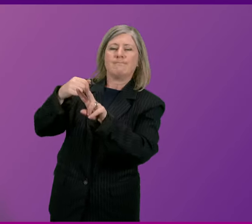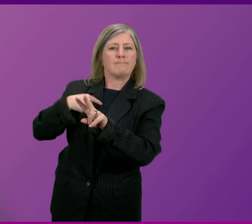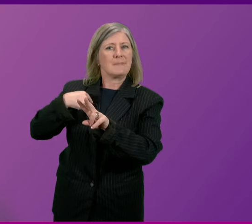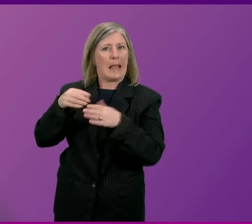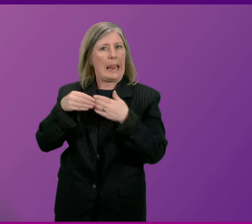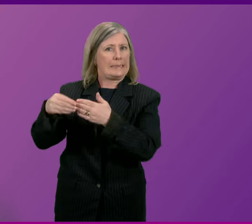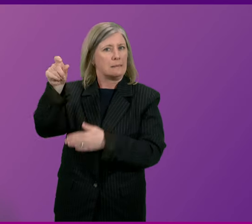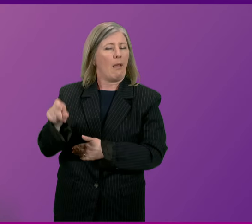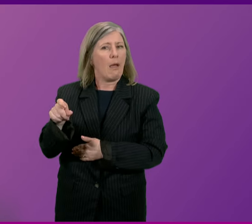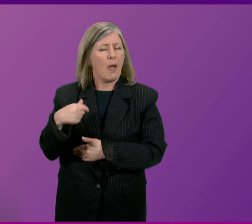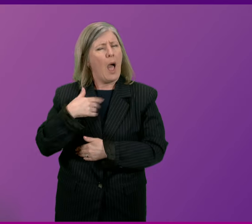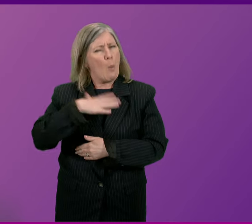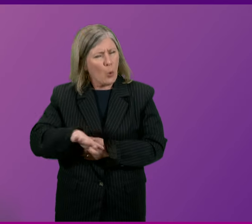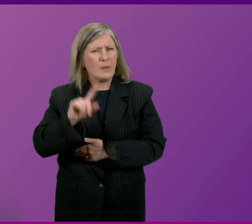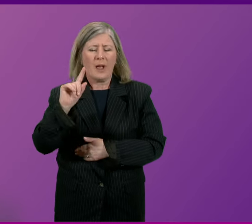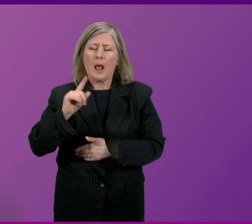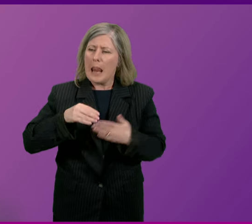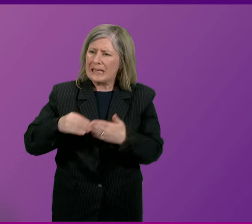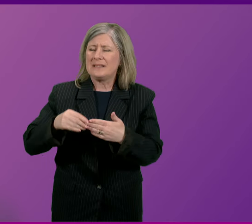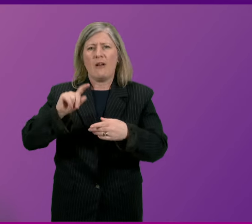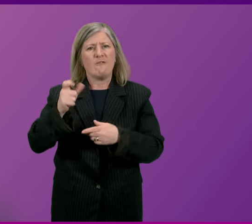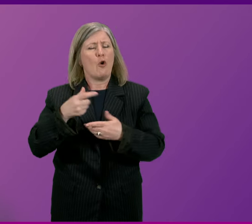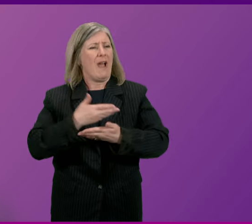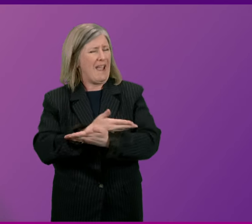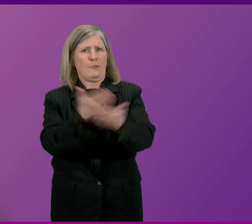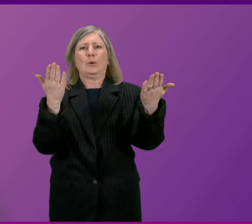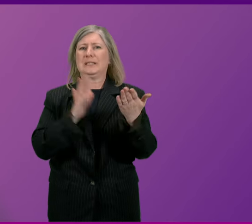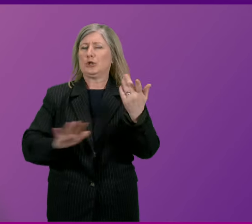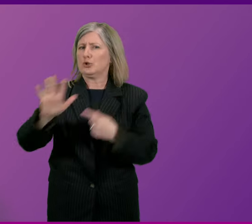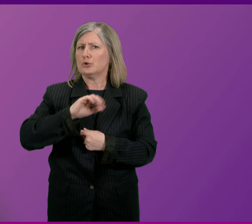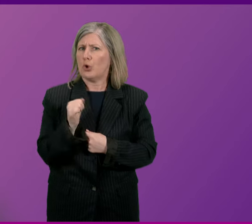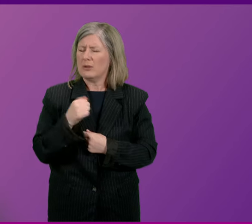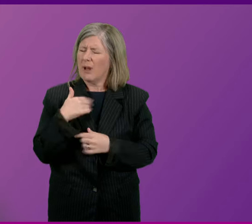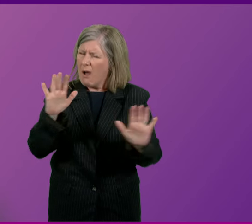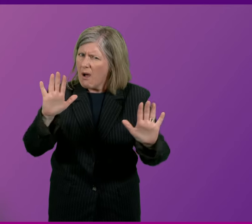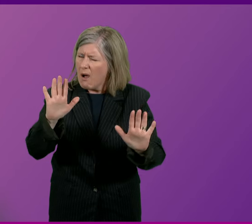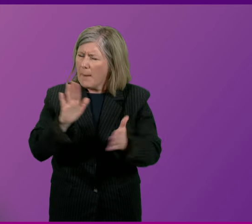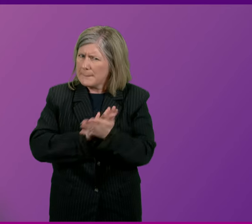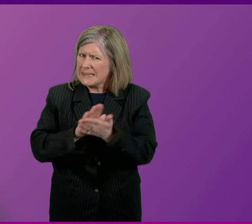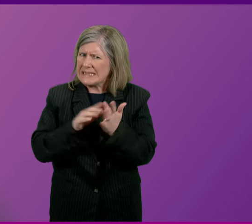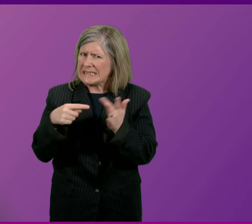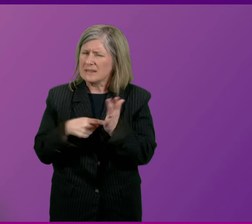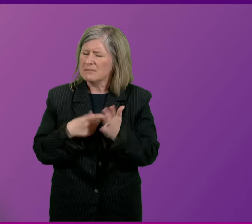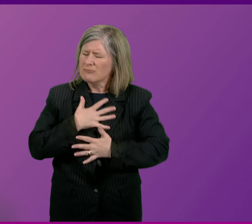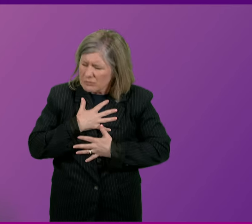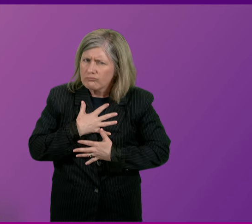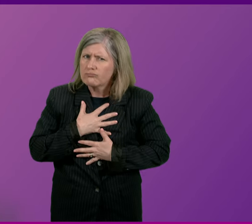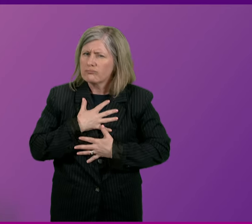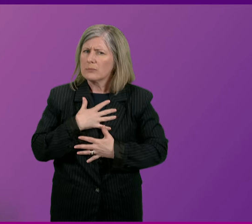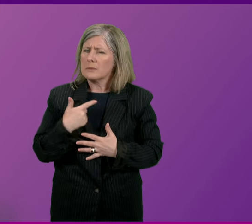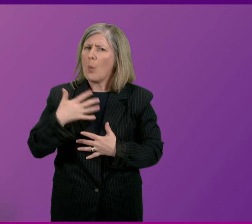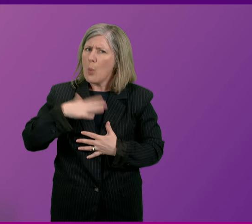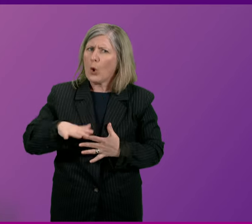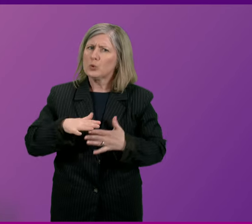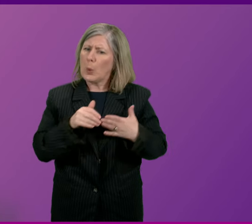Minister for everyone in Scotland, I deeply mean that. I want to lead a modern, dynamic and diverse